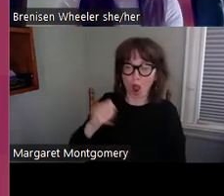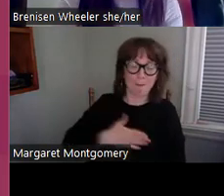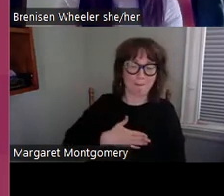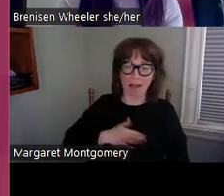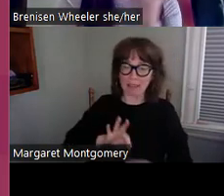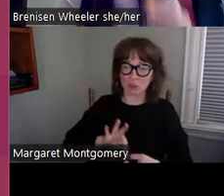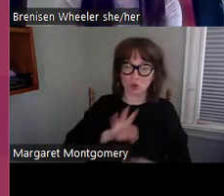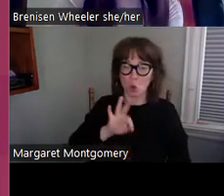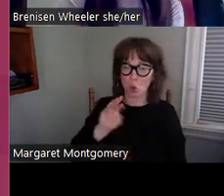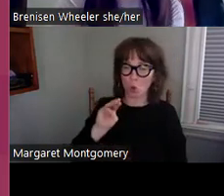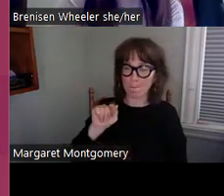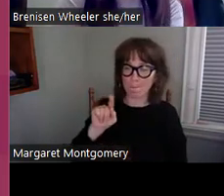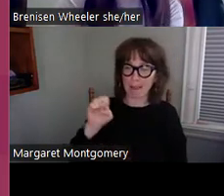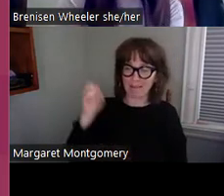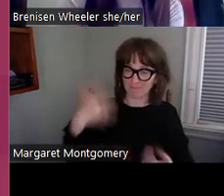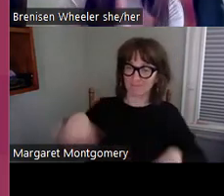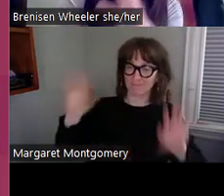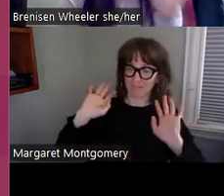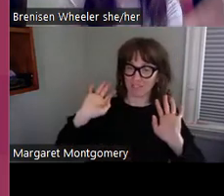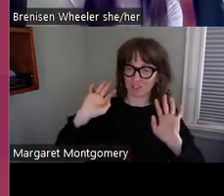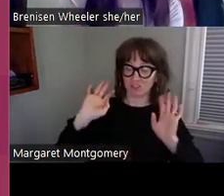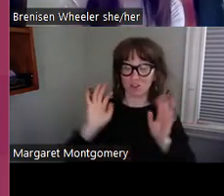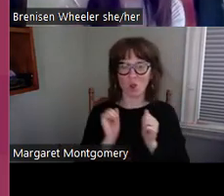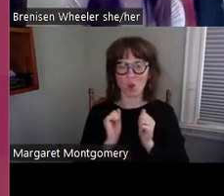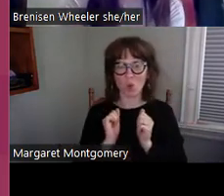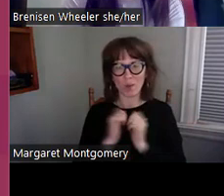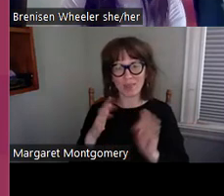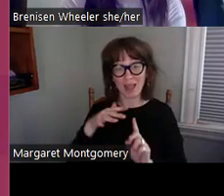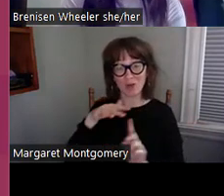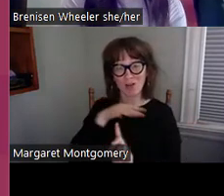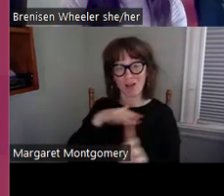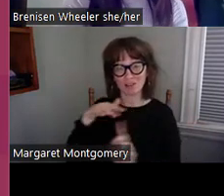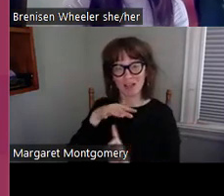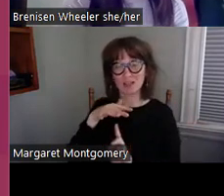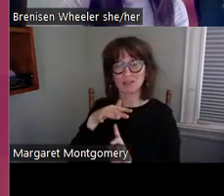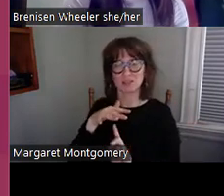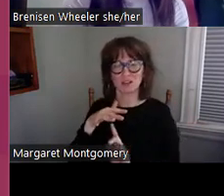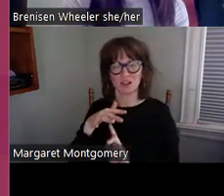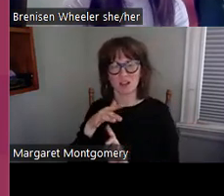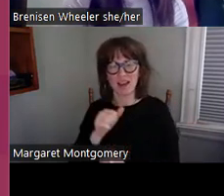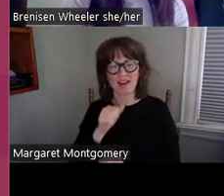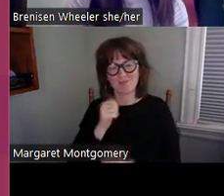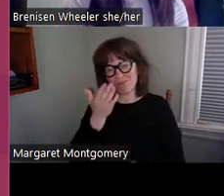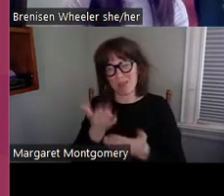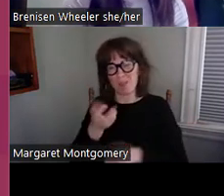12:35:26 And again those things alone, without context, don't inherently mean that there's abuse. 12:35:31 But again, I think that that's something